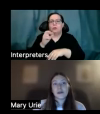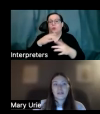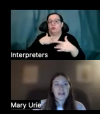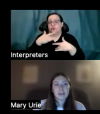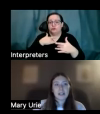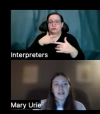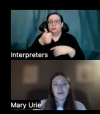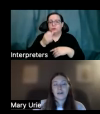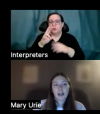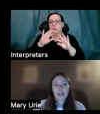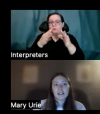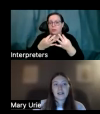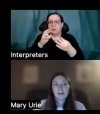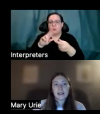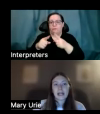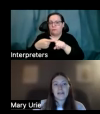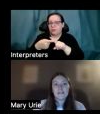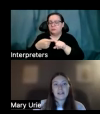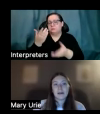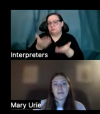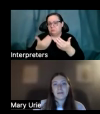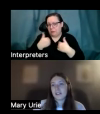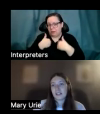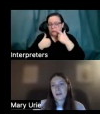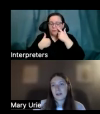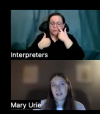your family or your friends might have in your neighborhood.